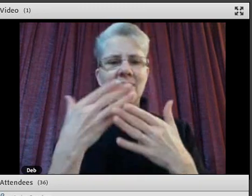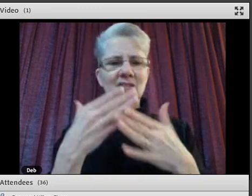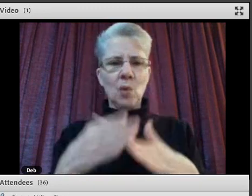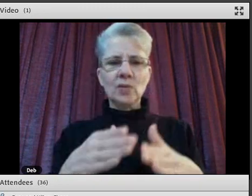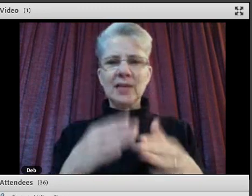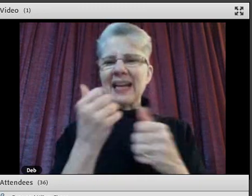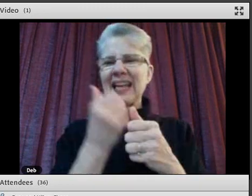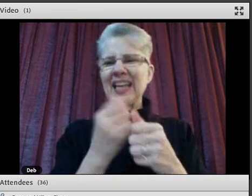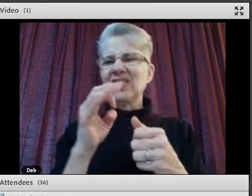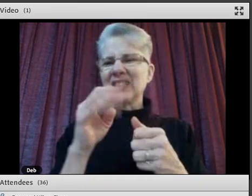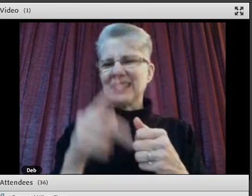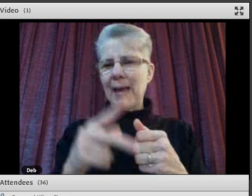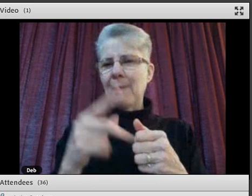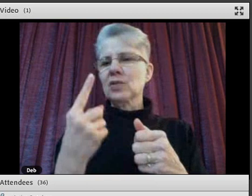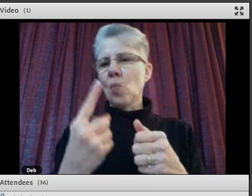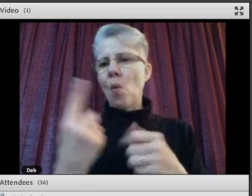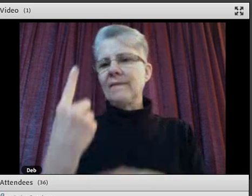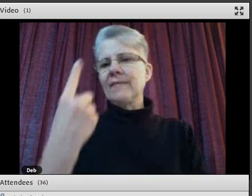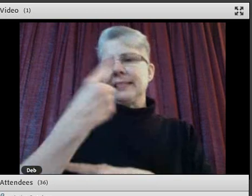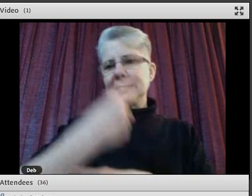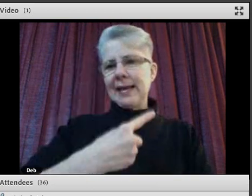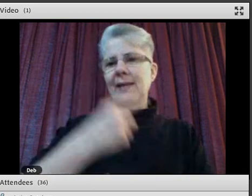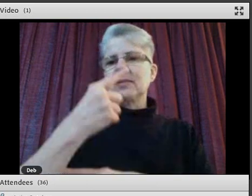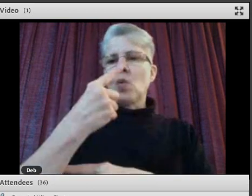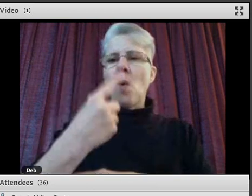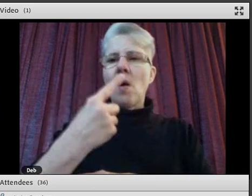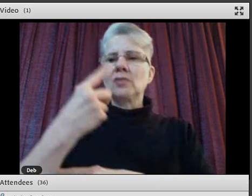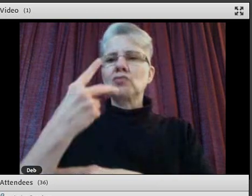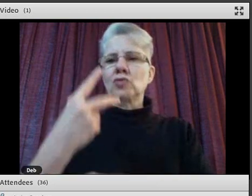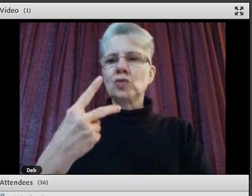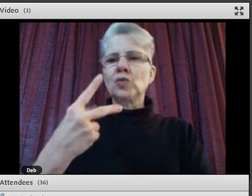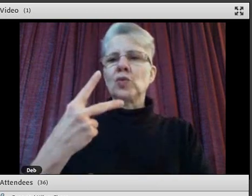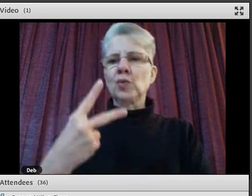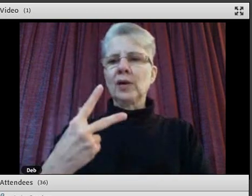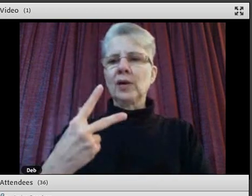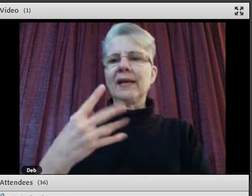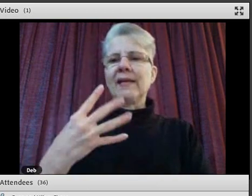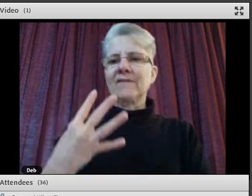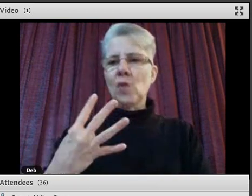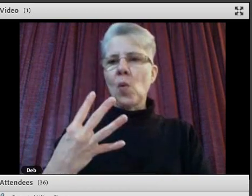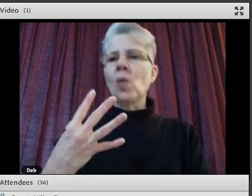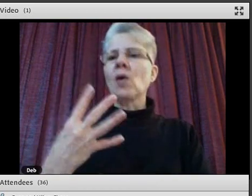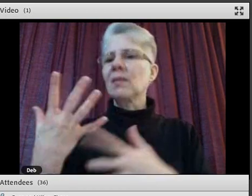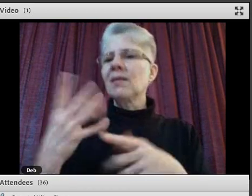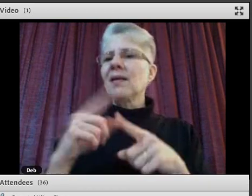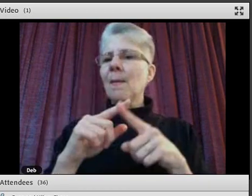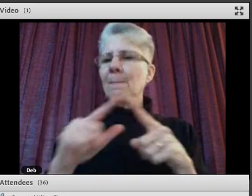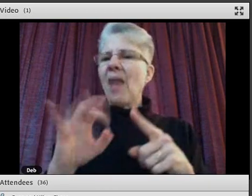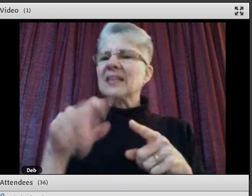pretty much each step is one of the days that the link provides.